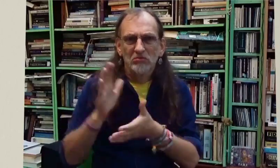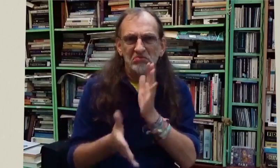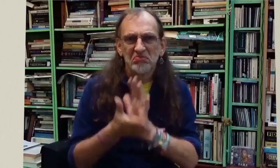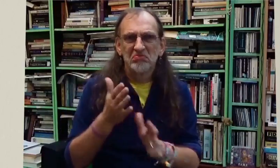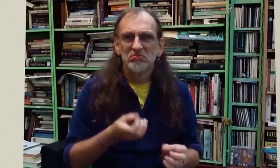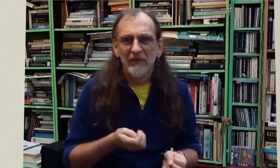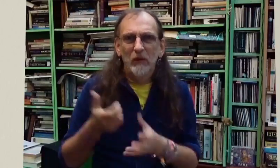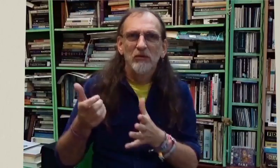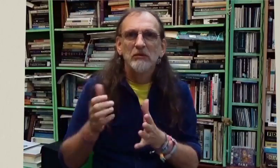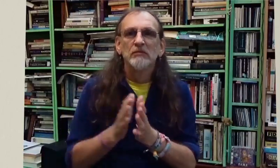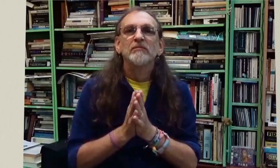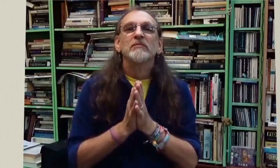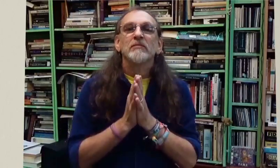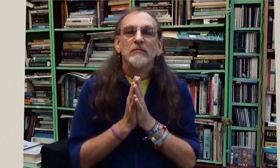we have to somehow rid ourselves of that.